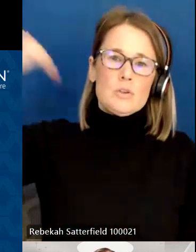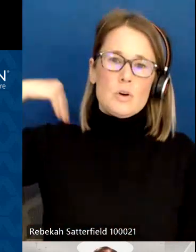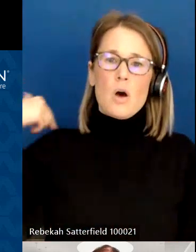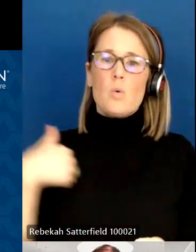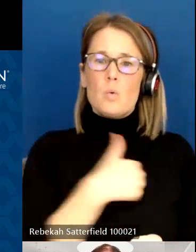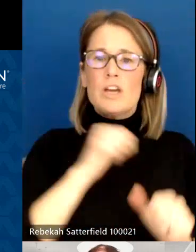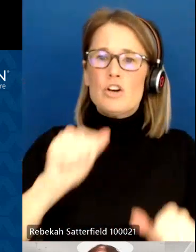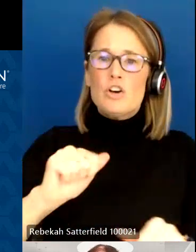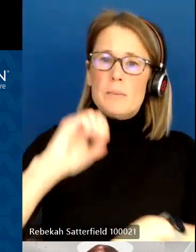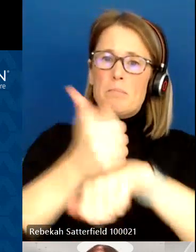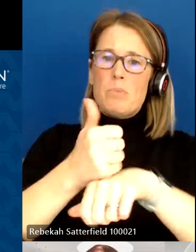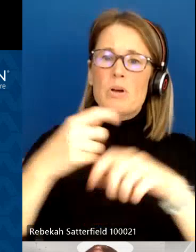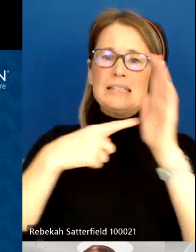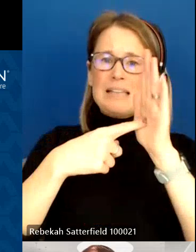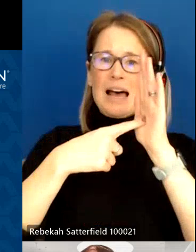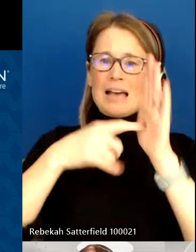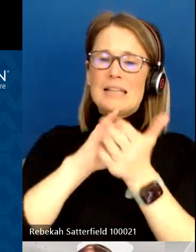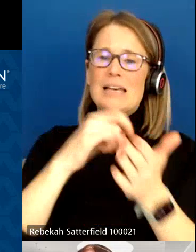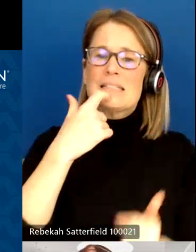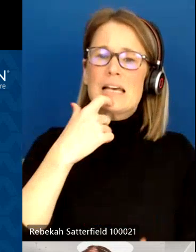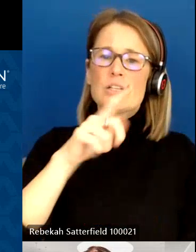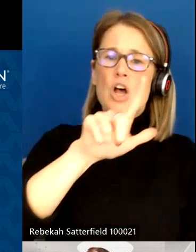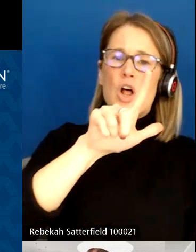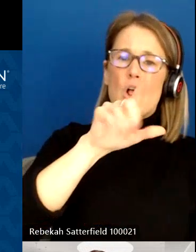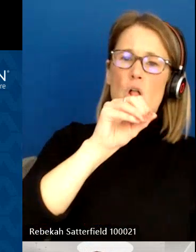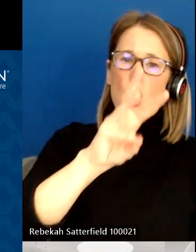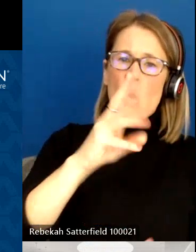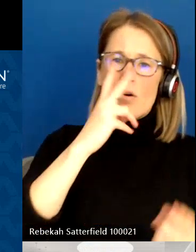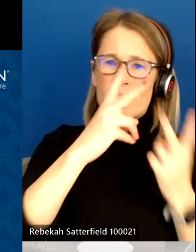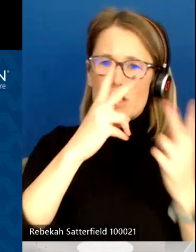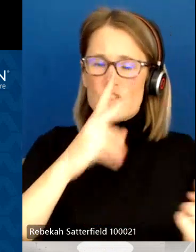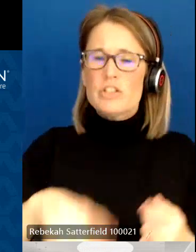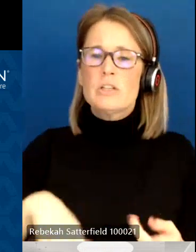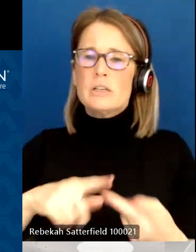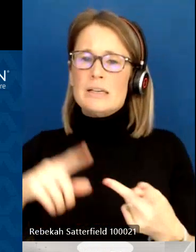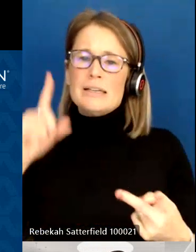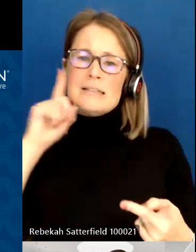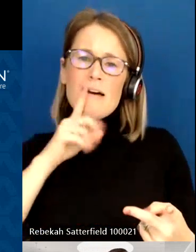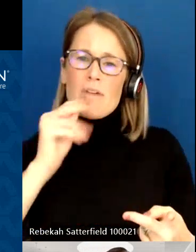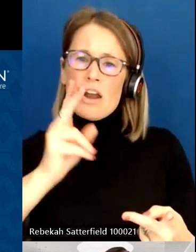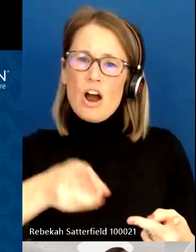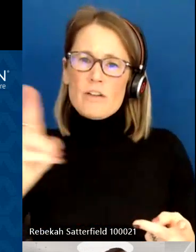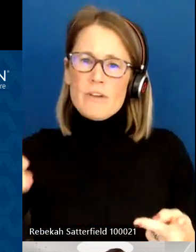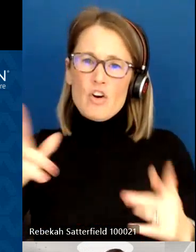patients door that said low vision deaf and heart of hearing blah blah blah um some Joint Commission